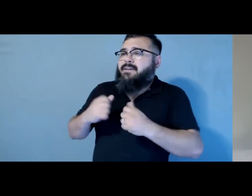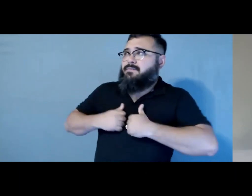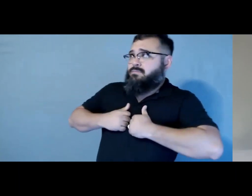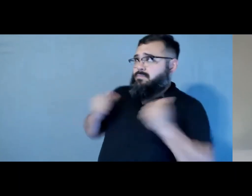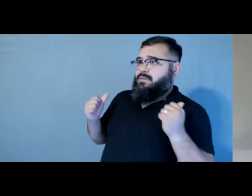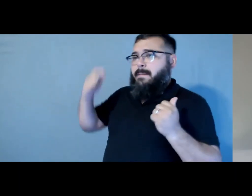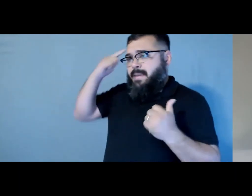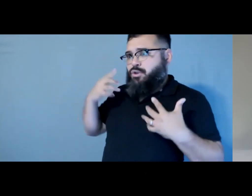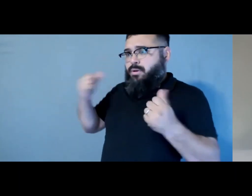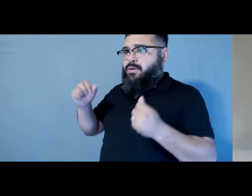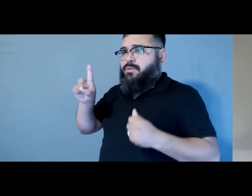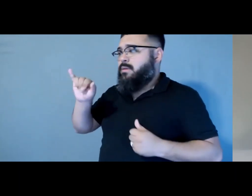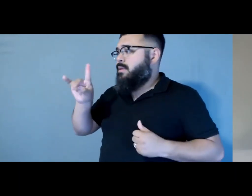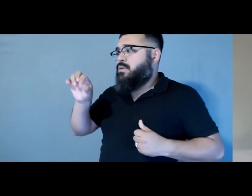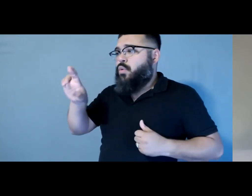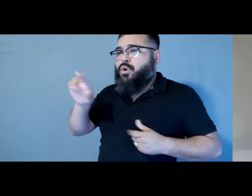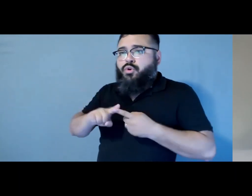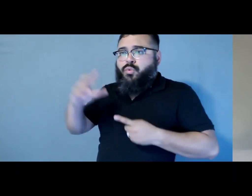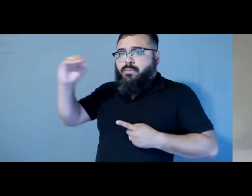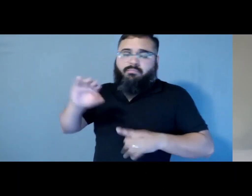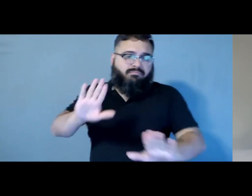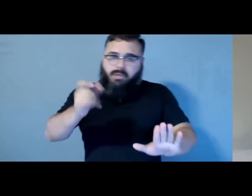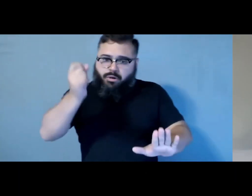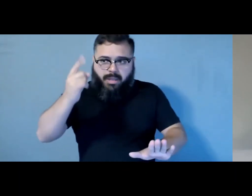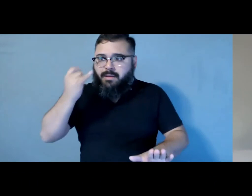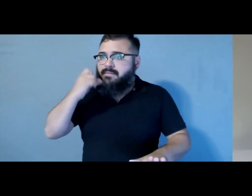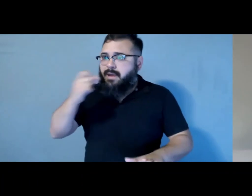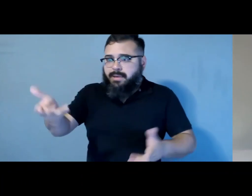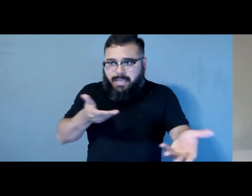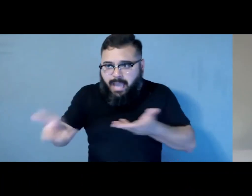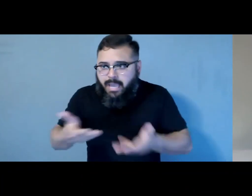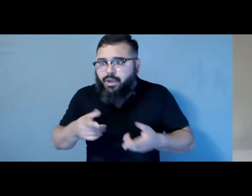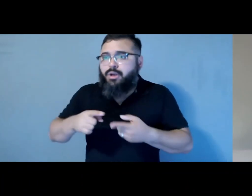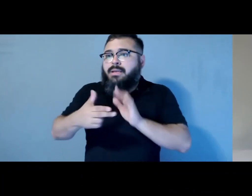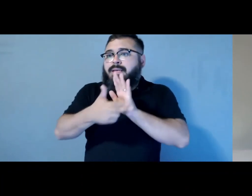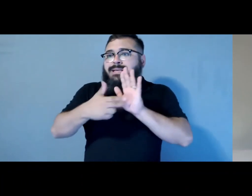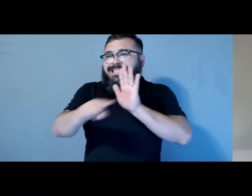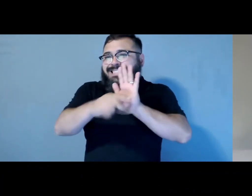that's understandable, for fear of not getting hired, stereotyped or fired, all understandable